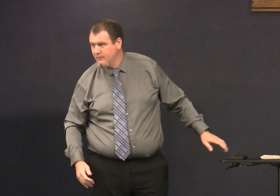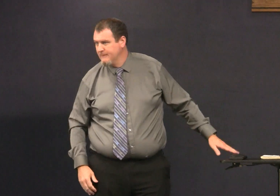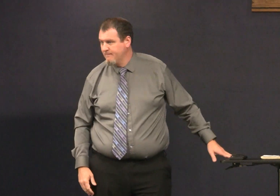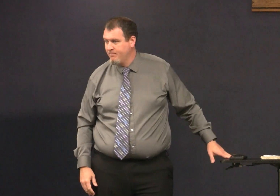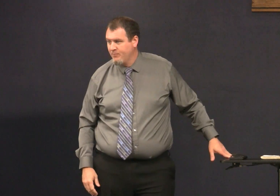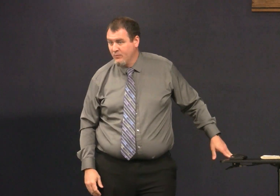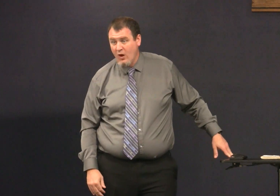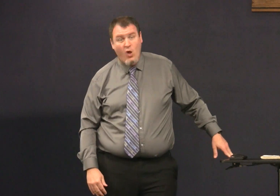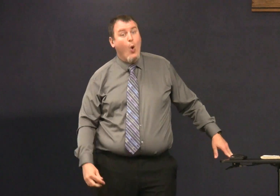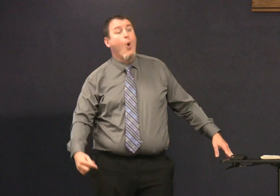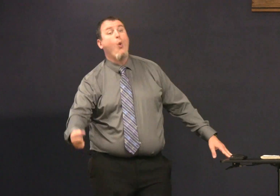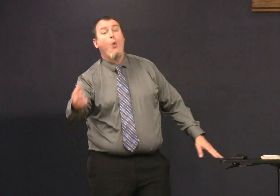but one of them had a different idea